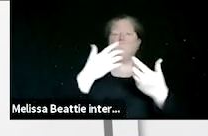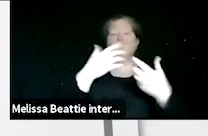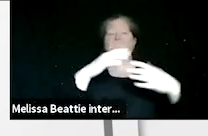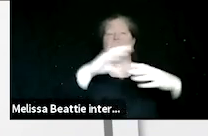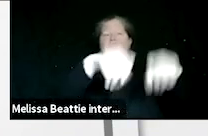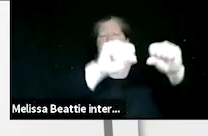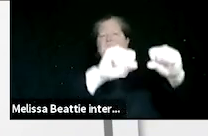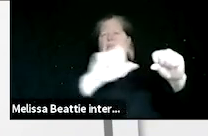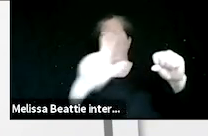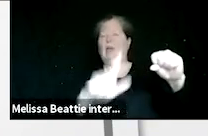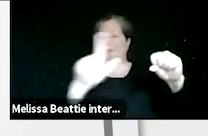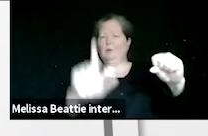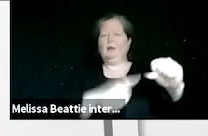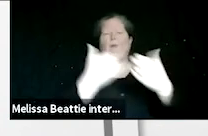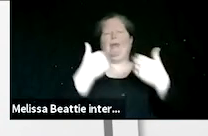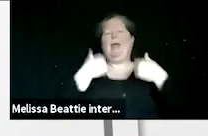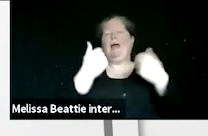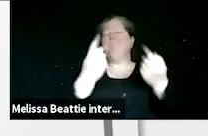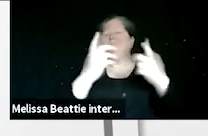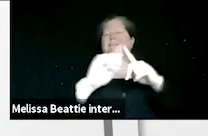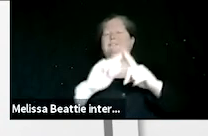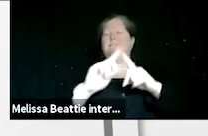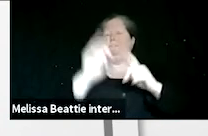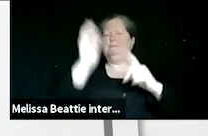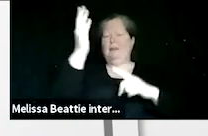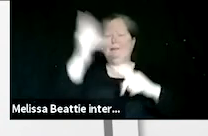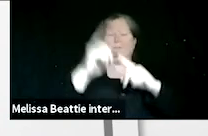And I thought about it, Rick, I would have changed off the slide. So as you're as long as